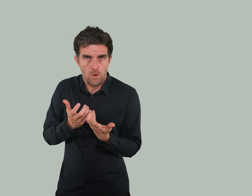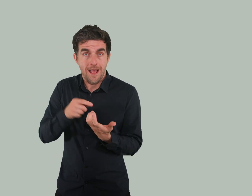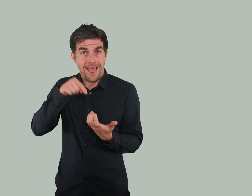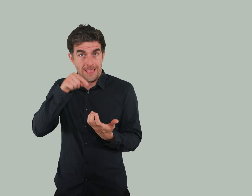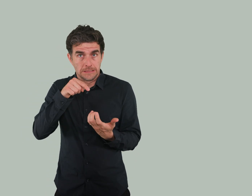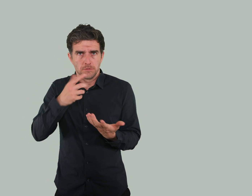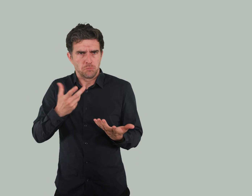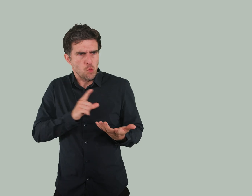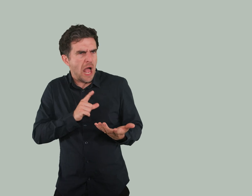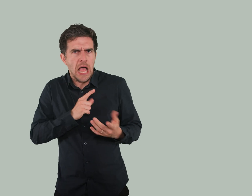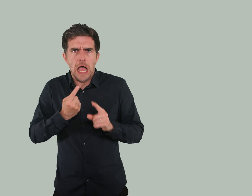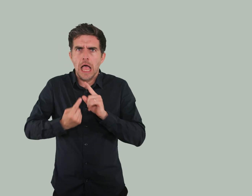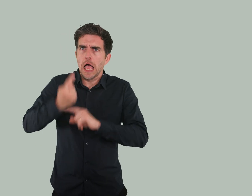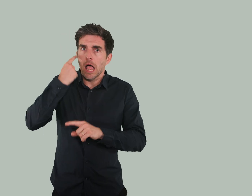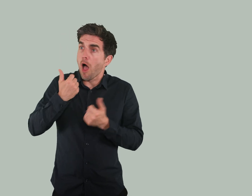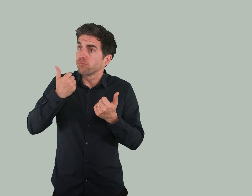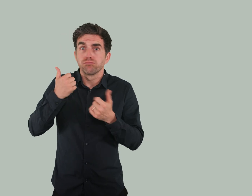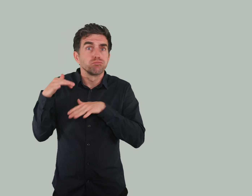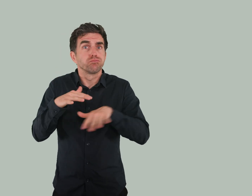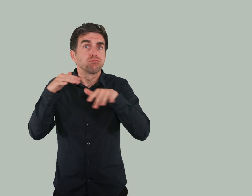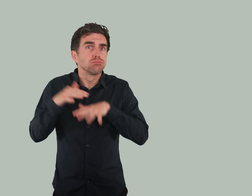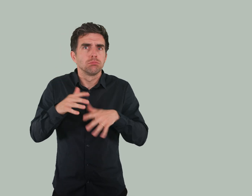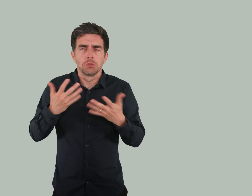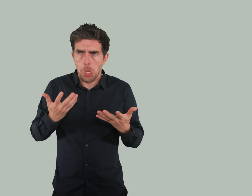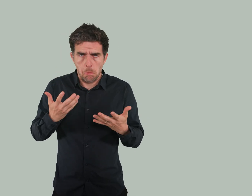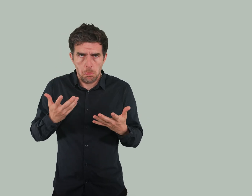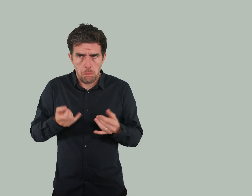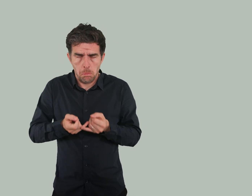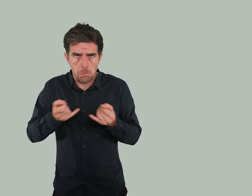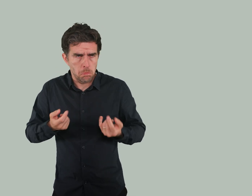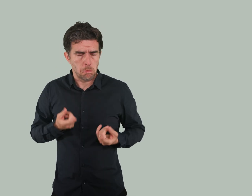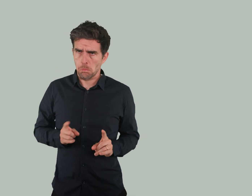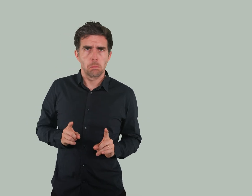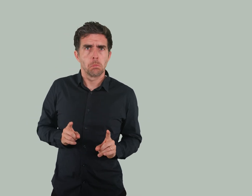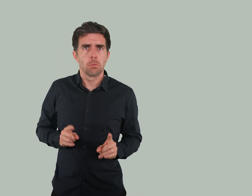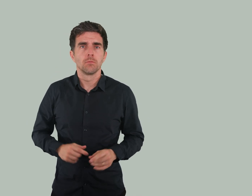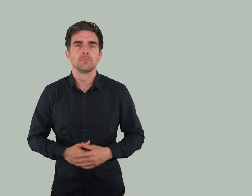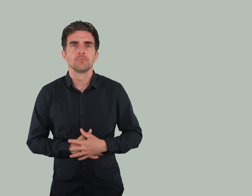and why the transition into work has become less reliable than it once was.